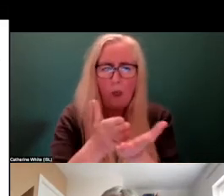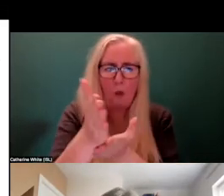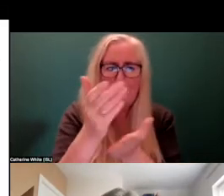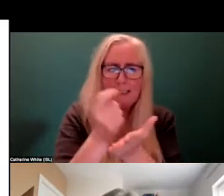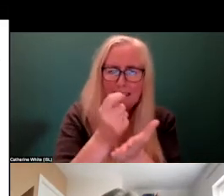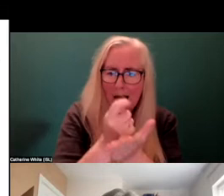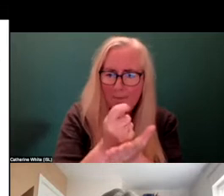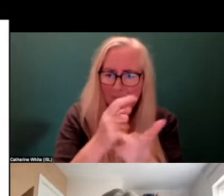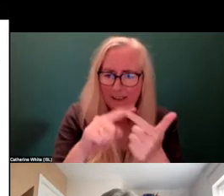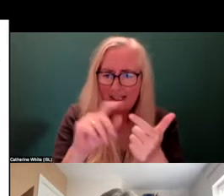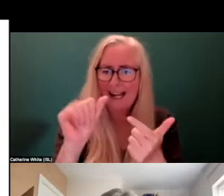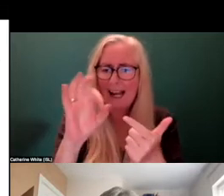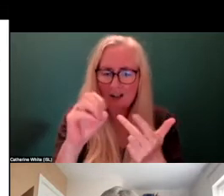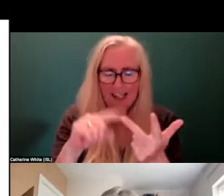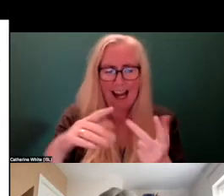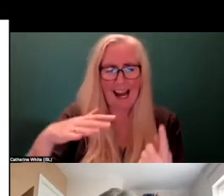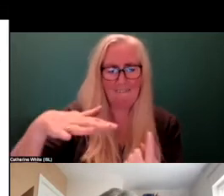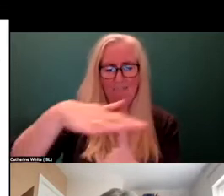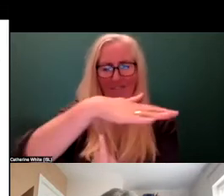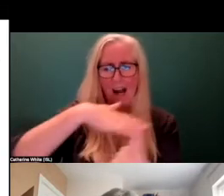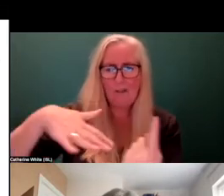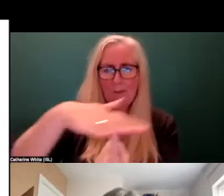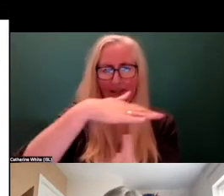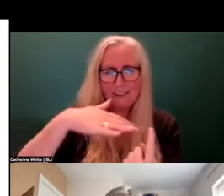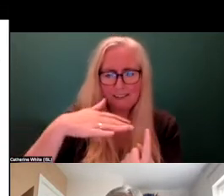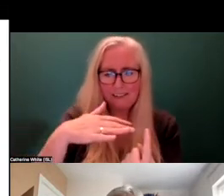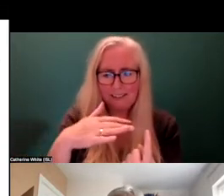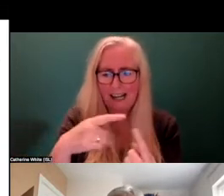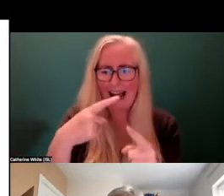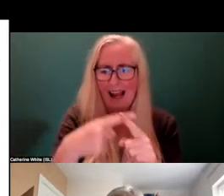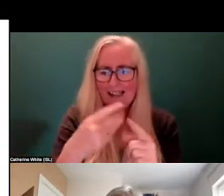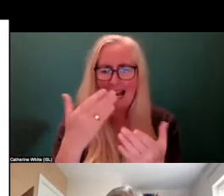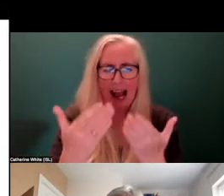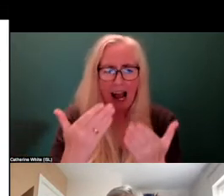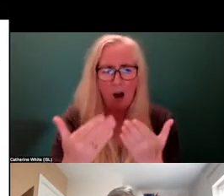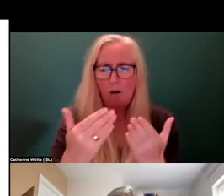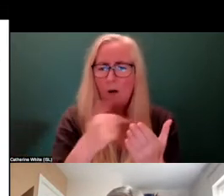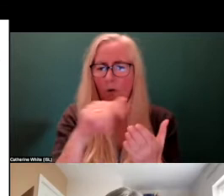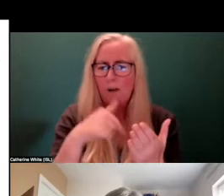ageing over time. That of the environment, and particularly how it shapes and is shaped